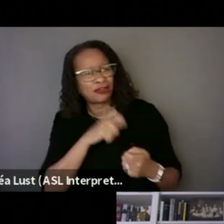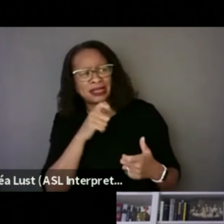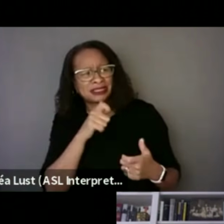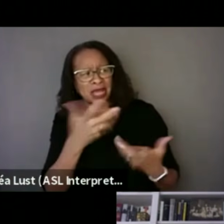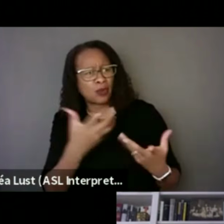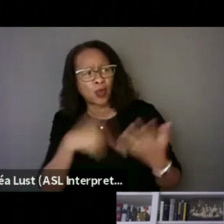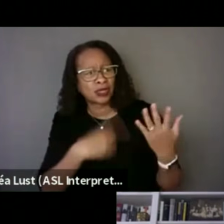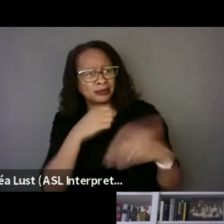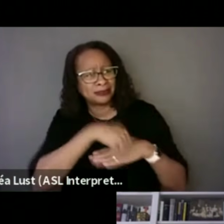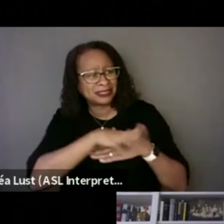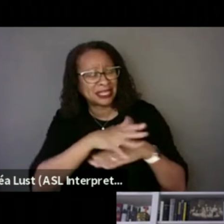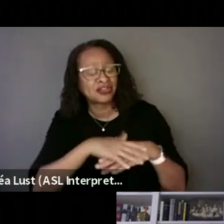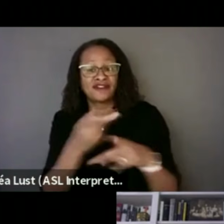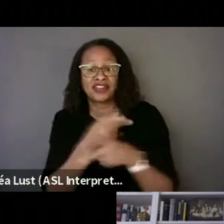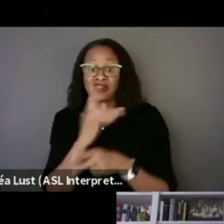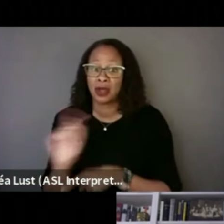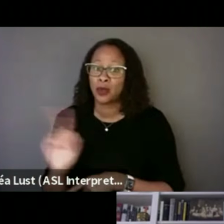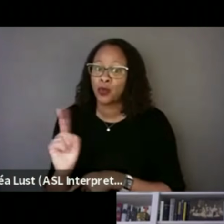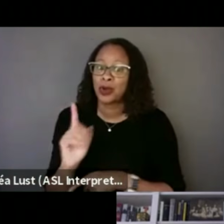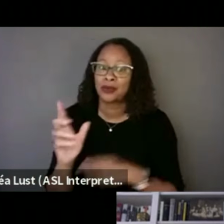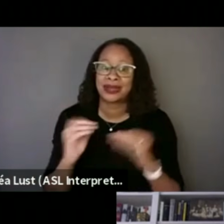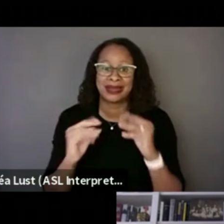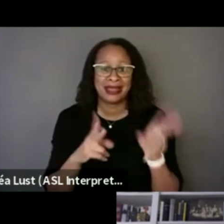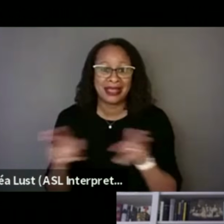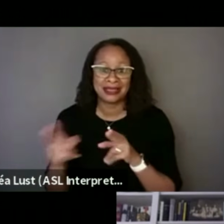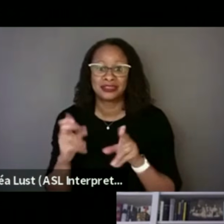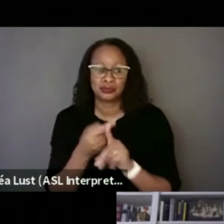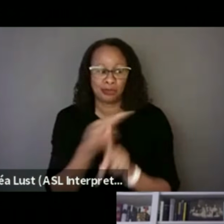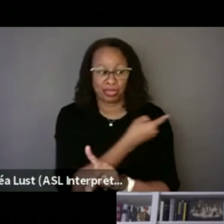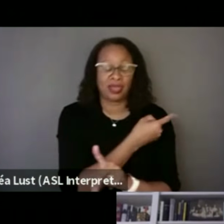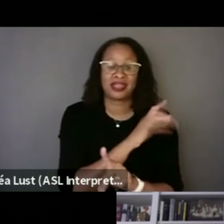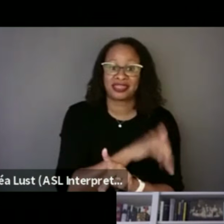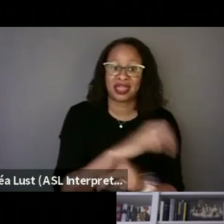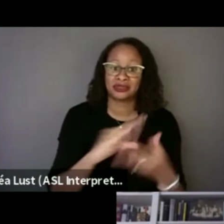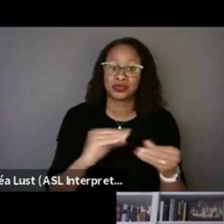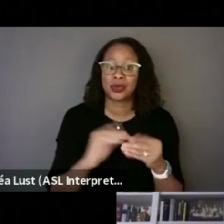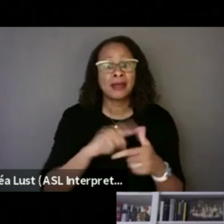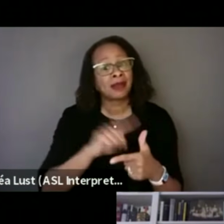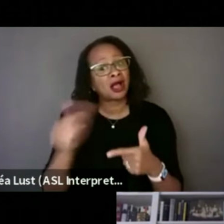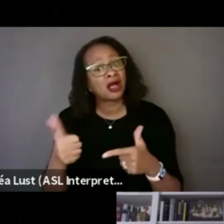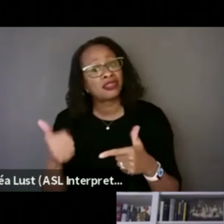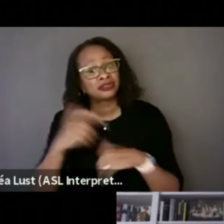And then you figure out, you know, where we edited to mislead. But other times it's just layers that are there,